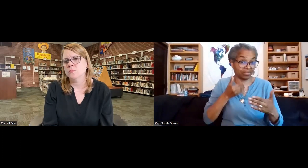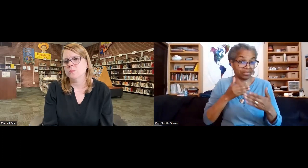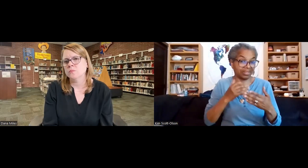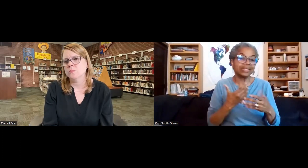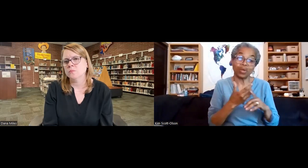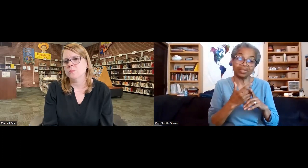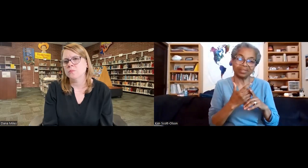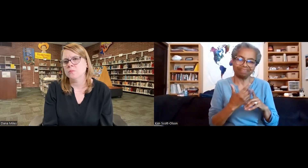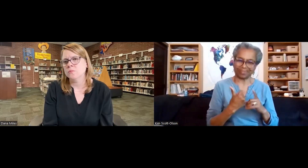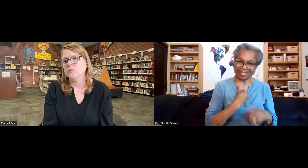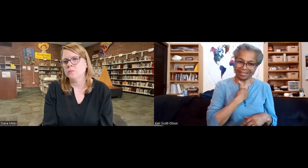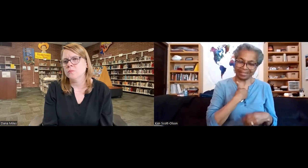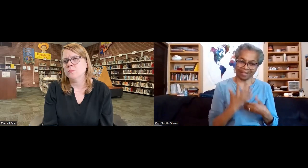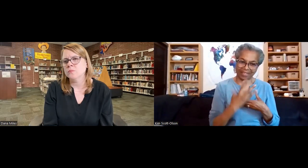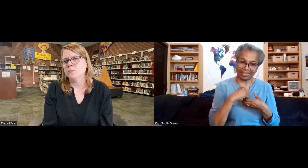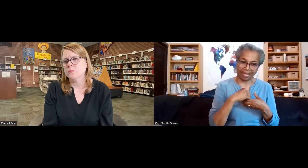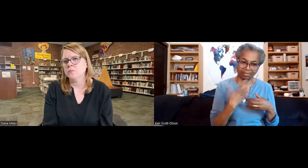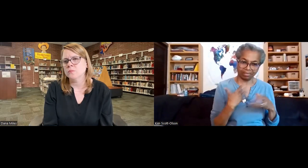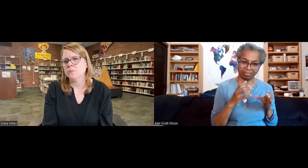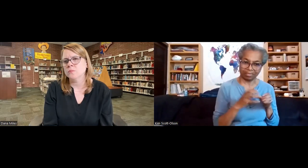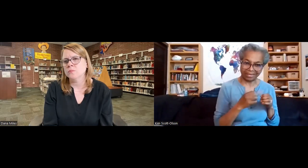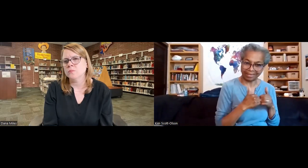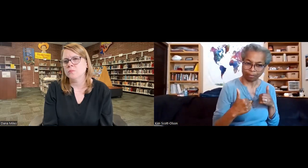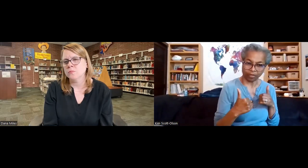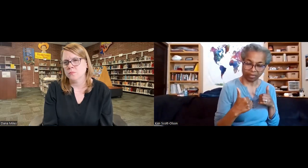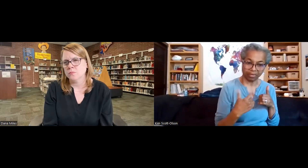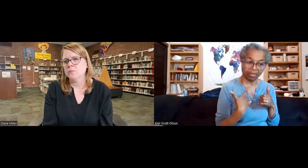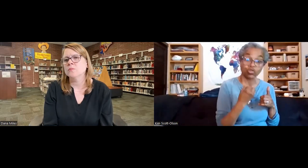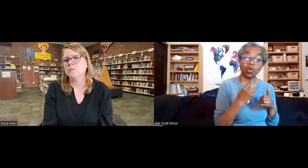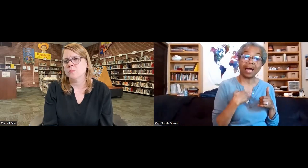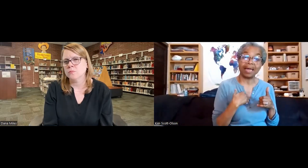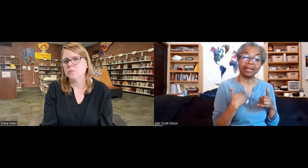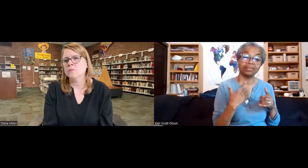That meant we were a self-contained classroom.